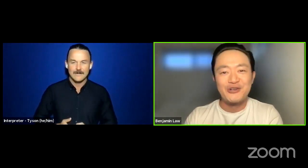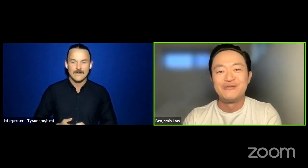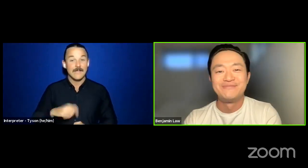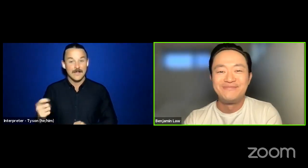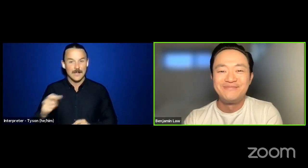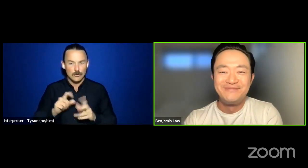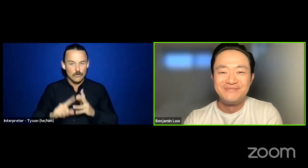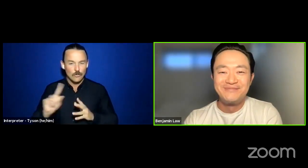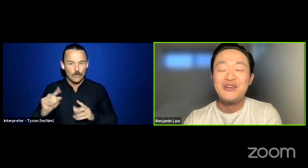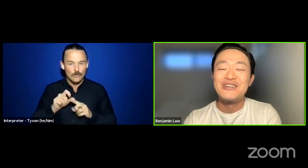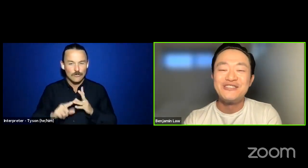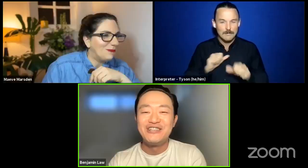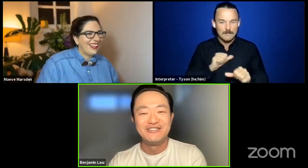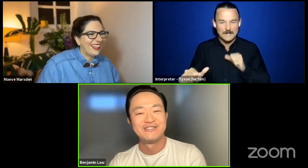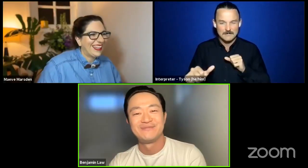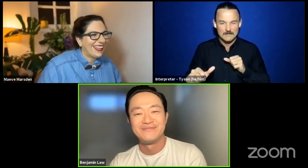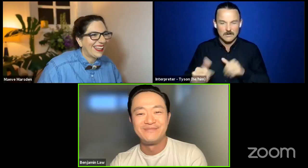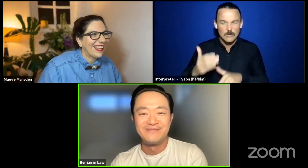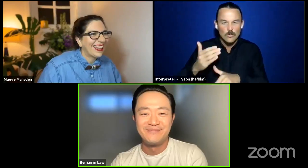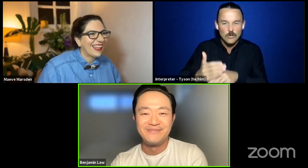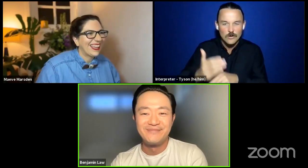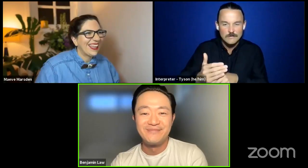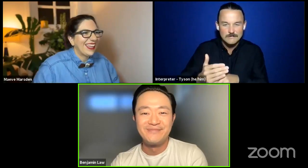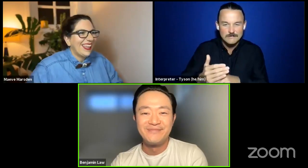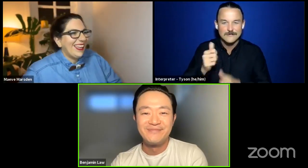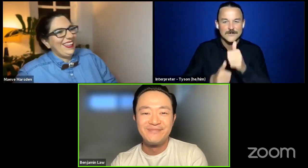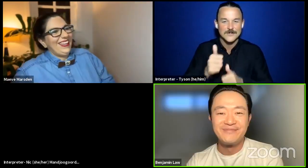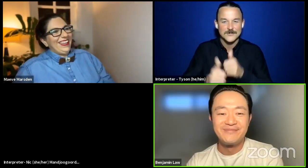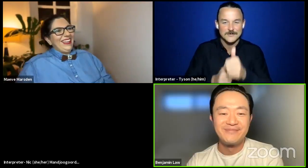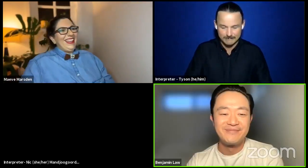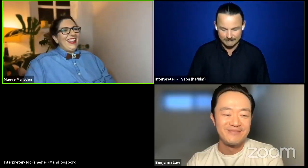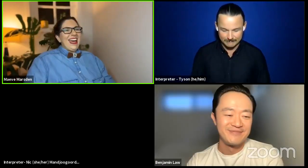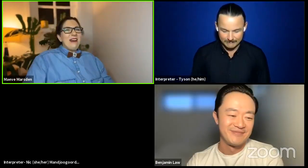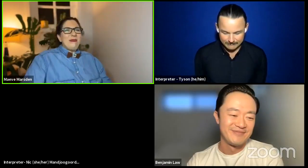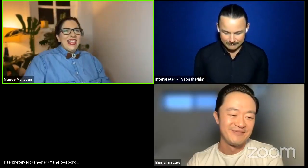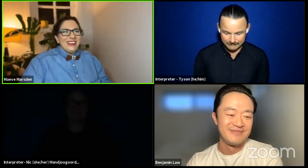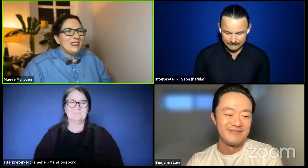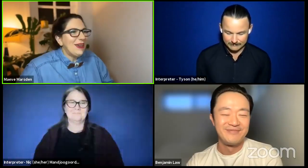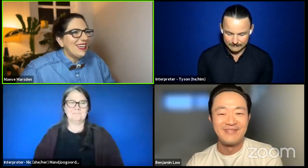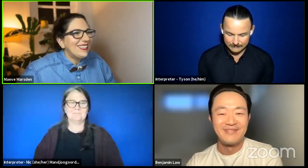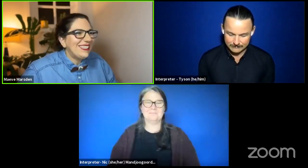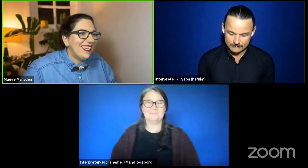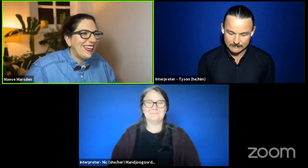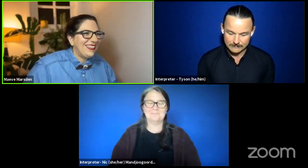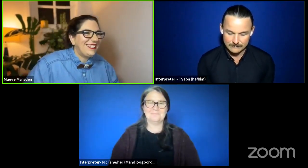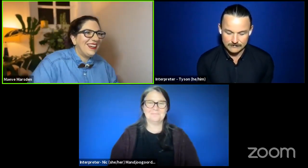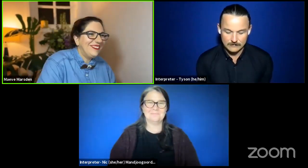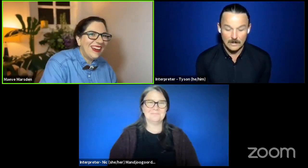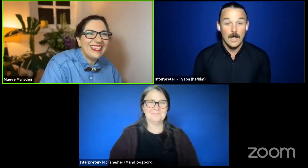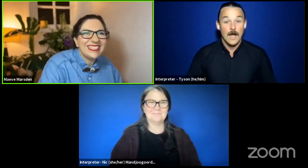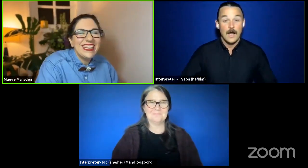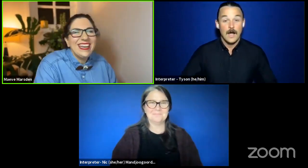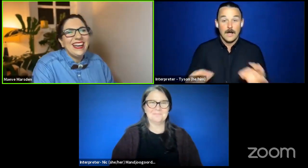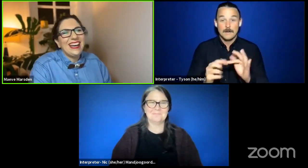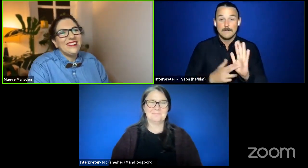And then, let's do what we best what we do best and get what we do best and get to work. Congratulations.